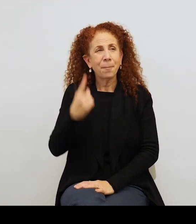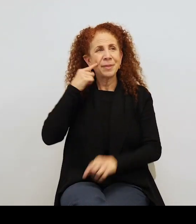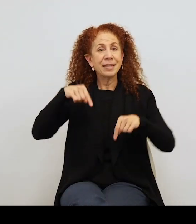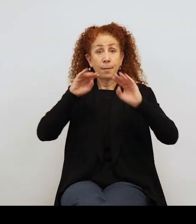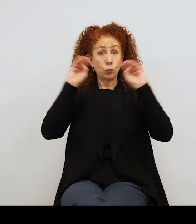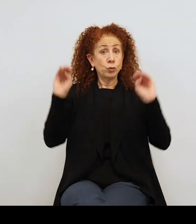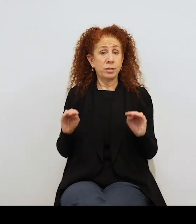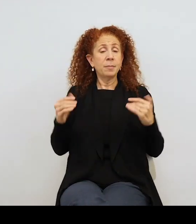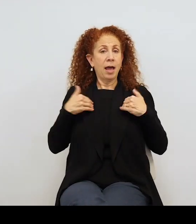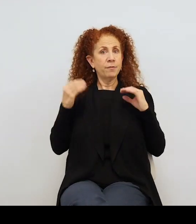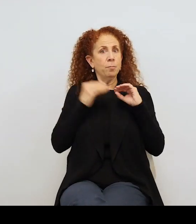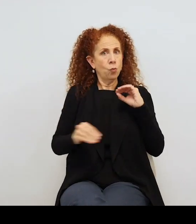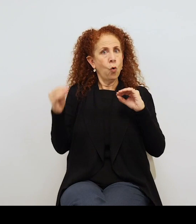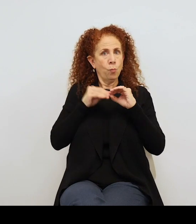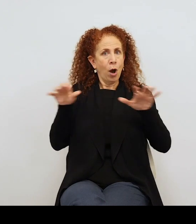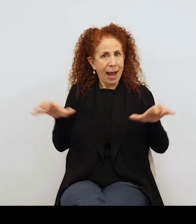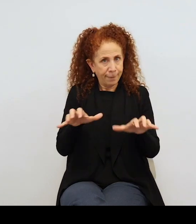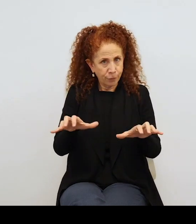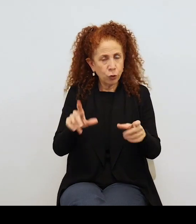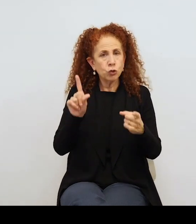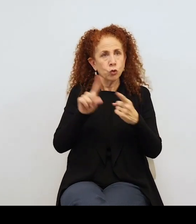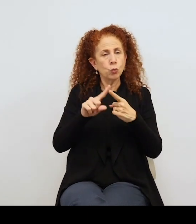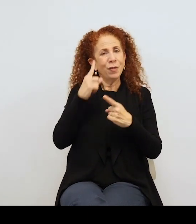there are more and more efforts if you think about citizen